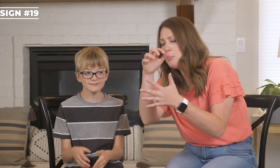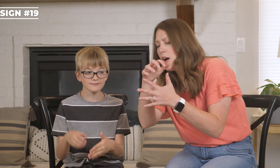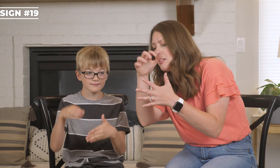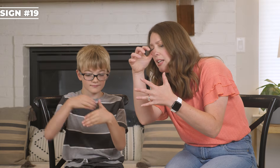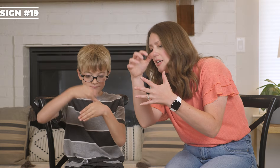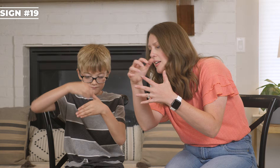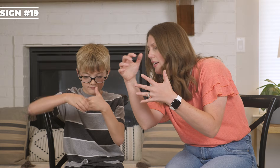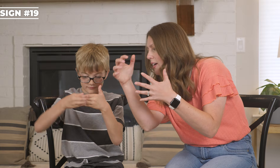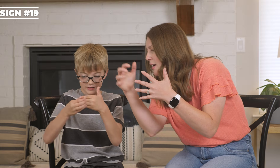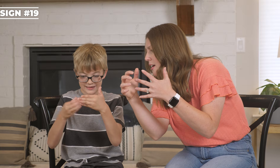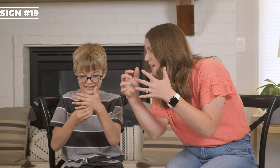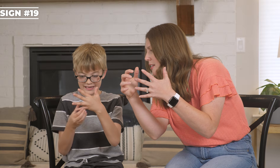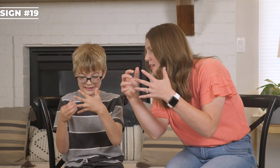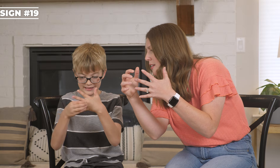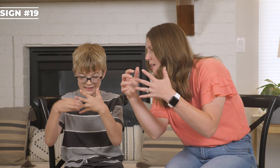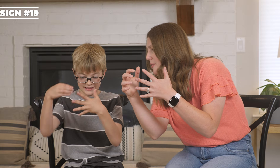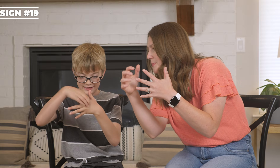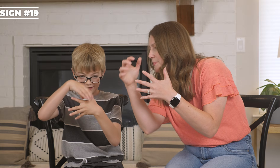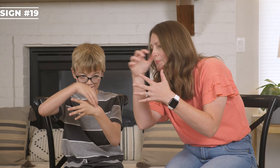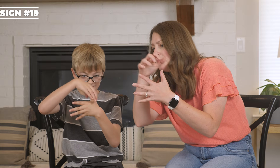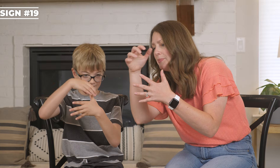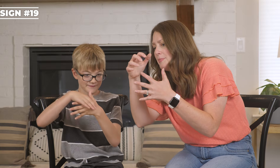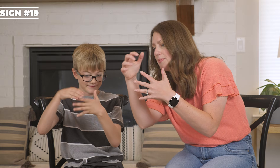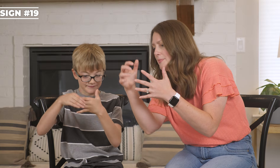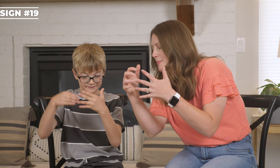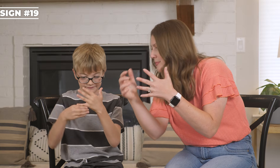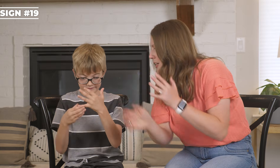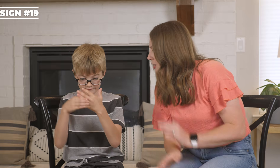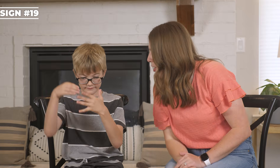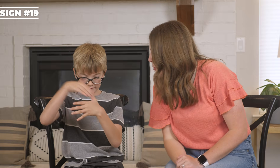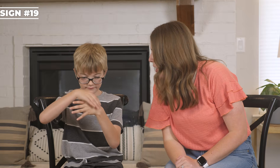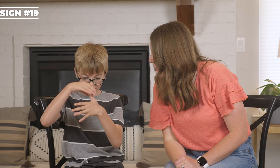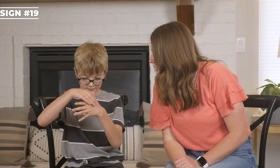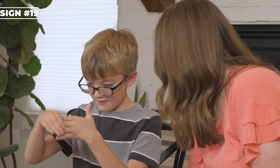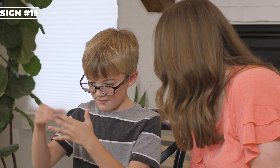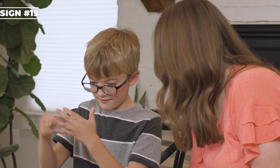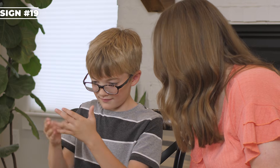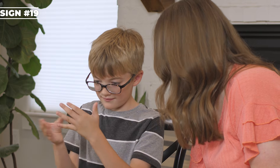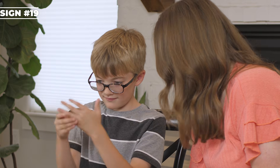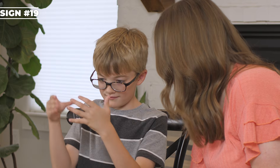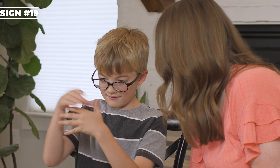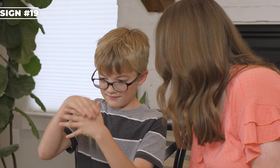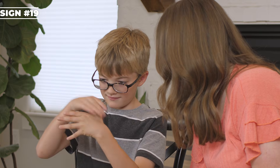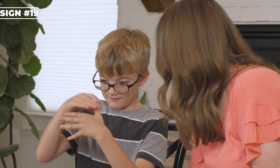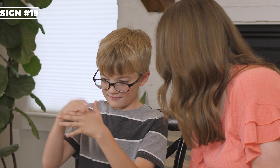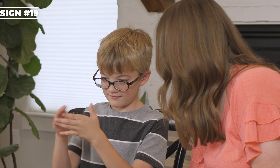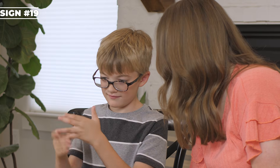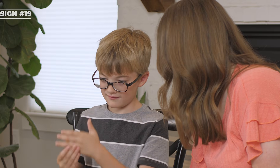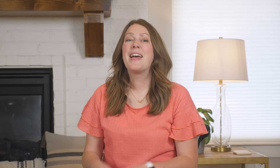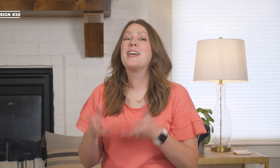Broccoli. A lot of broccoli. You got a lot of them.